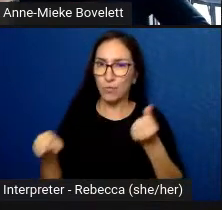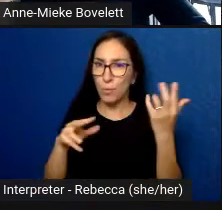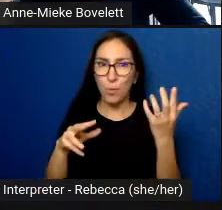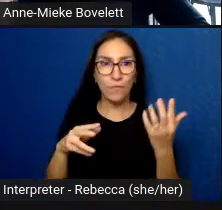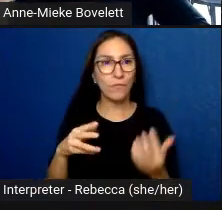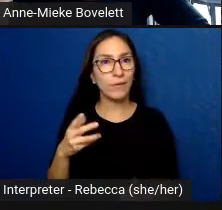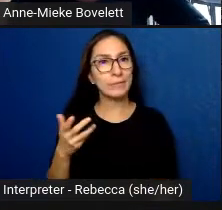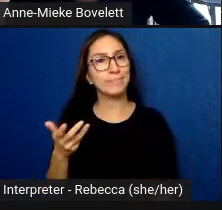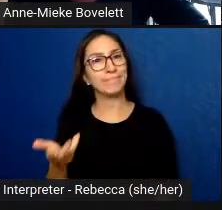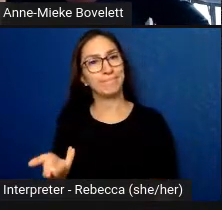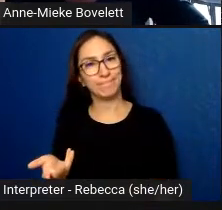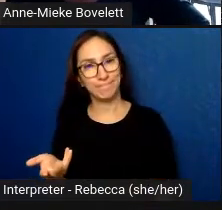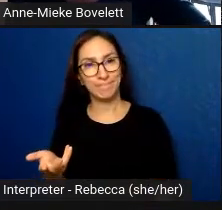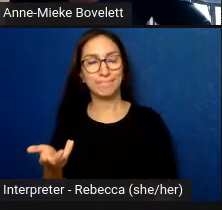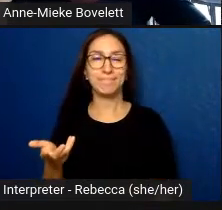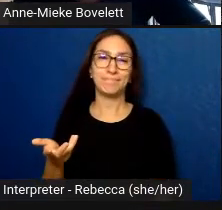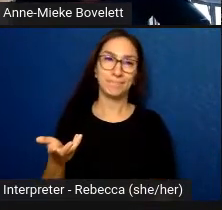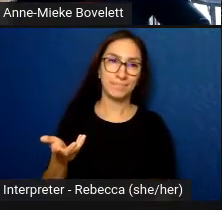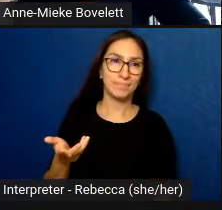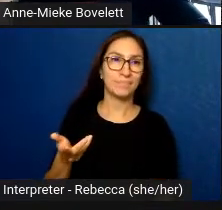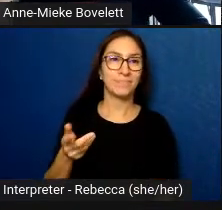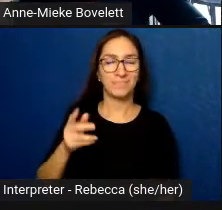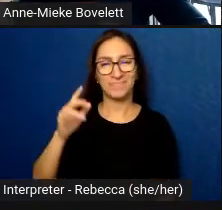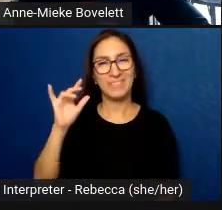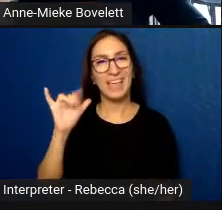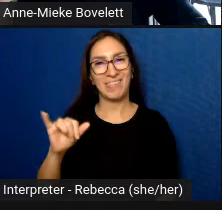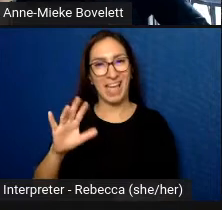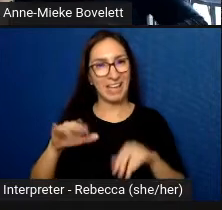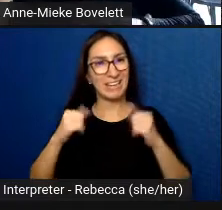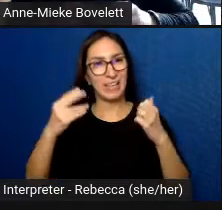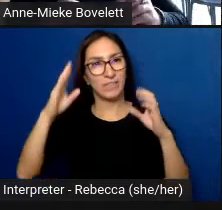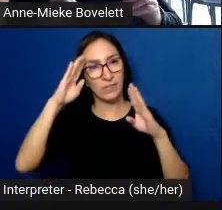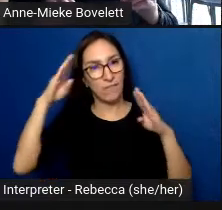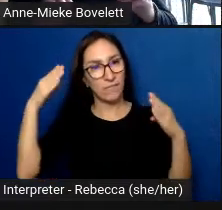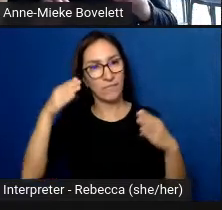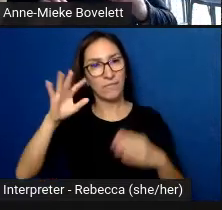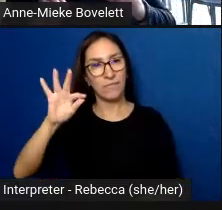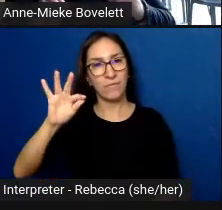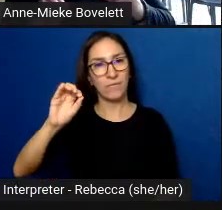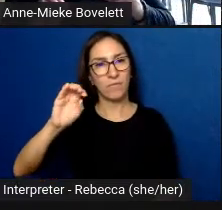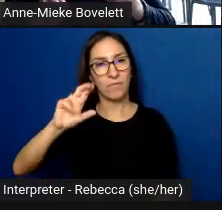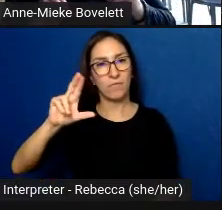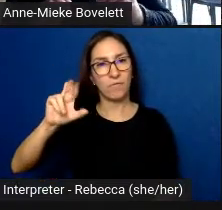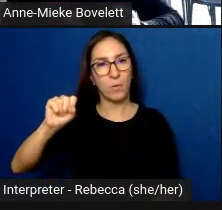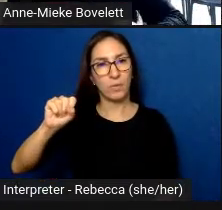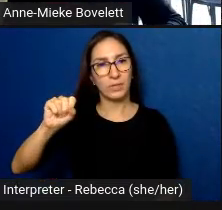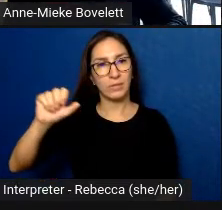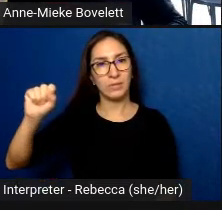There are people that can see your focus state. Focus state is becoming active.